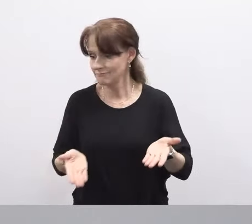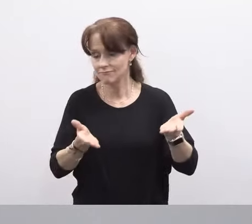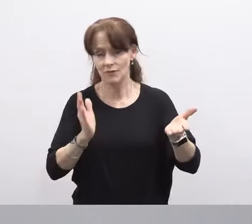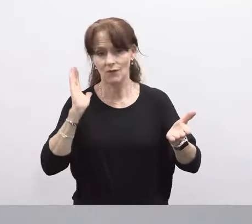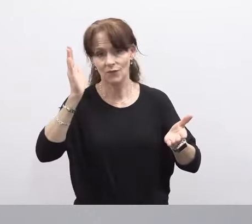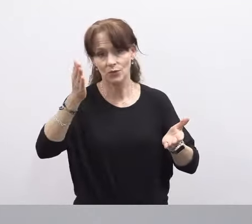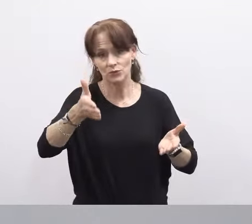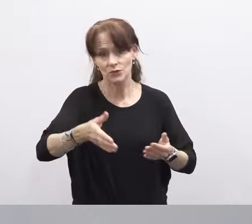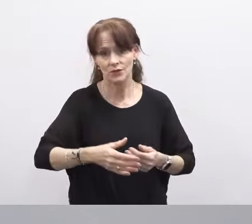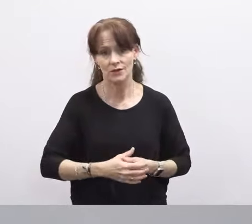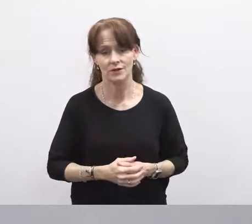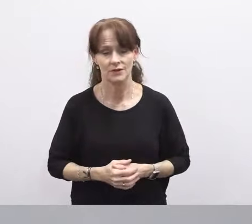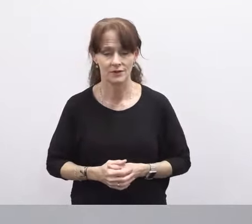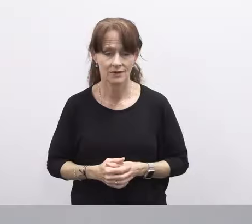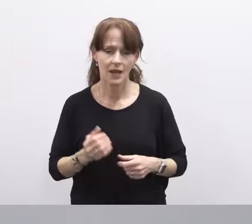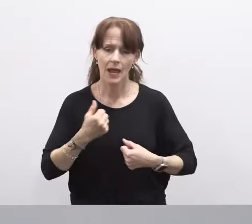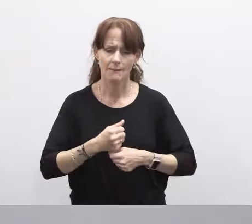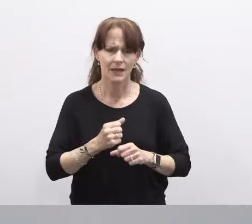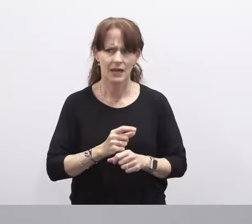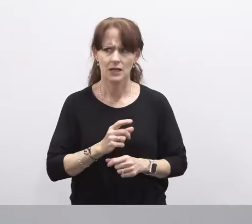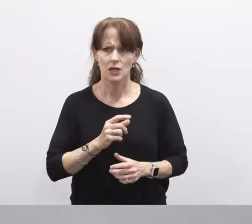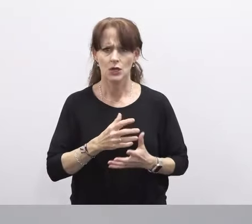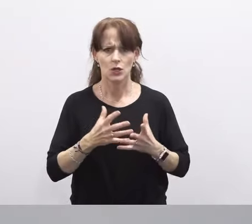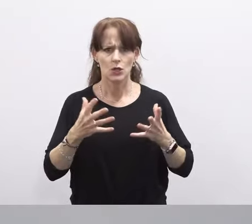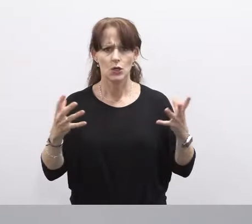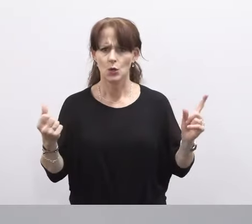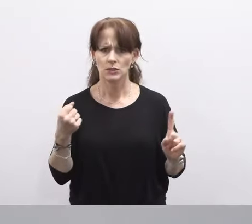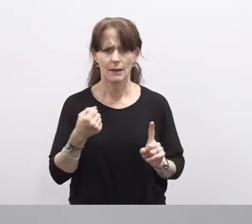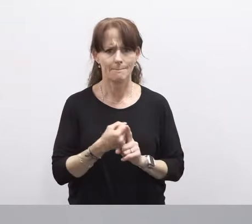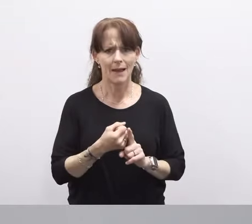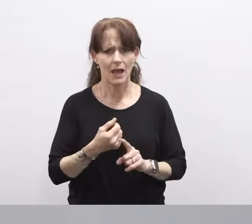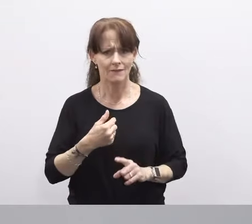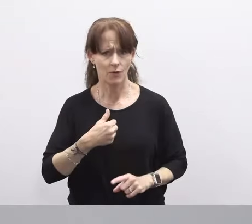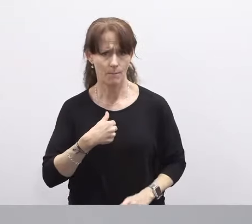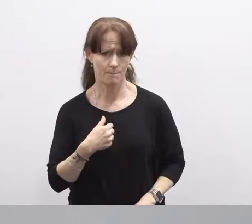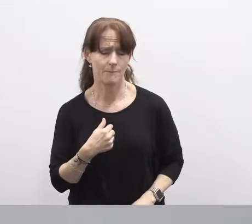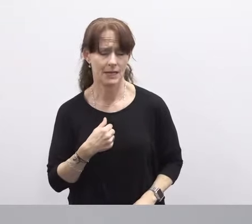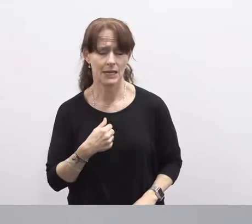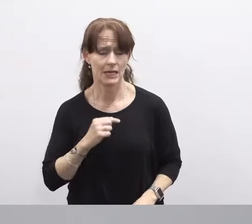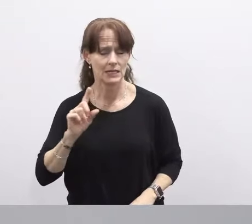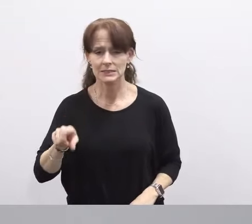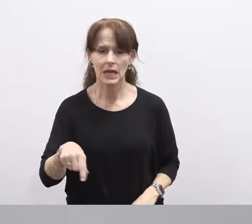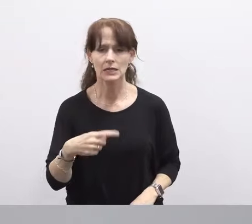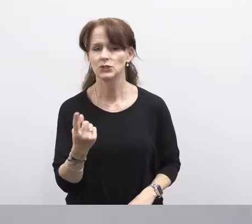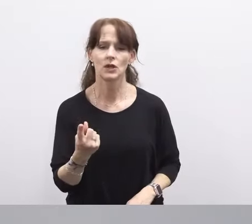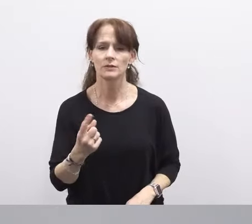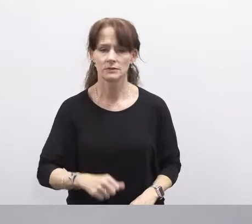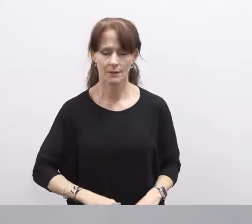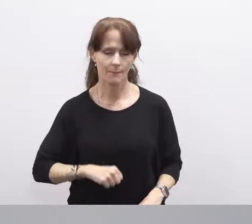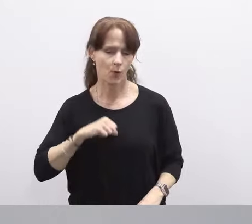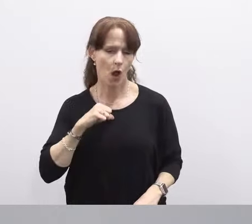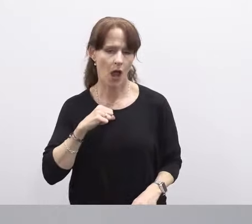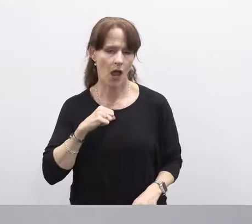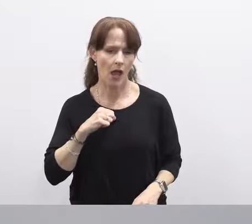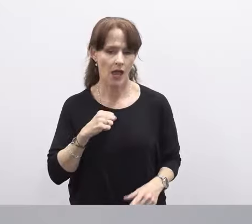And that made a big impact on me because it's not just the pride that the current students have,